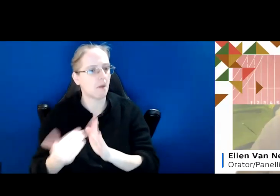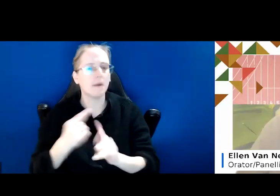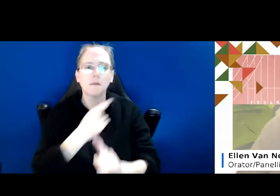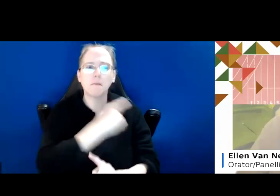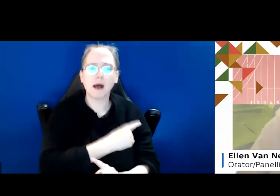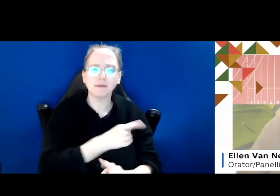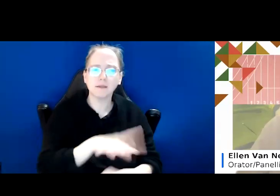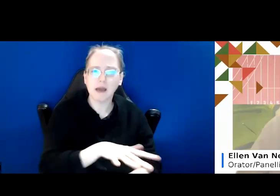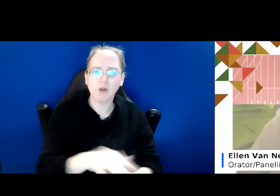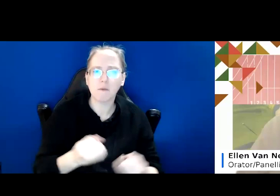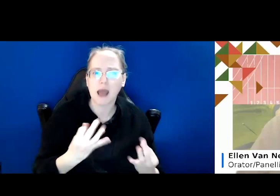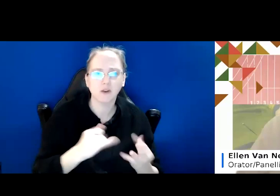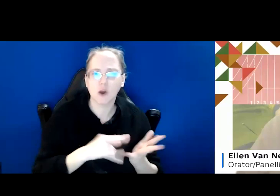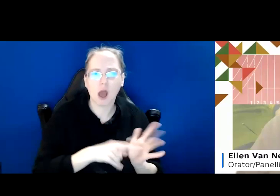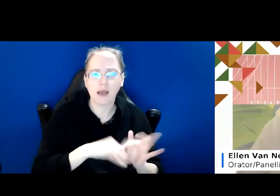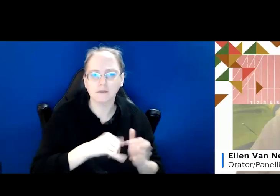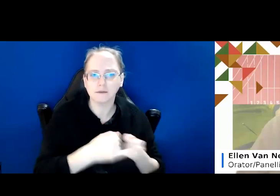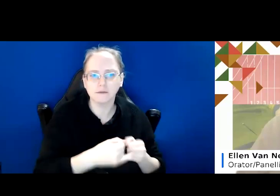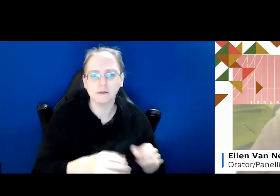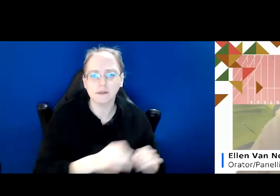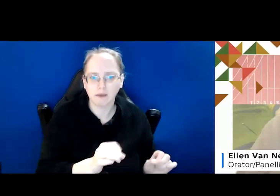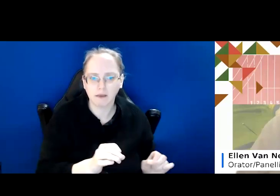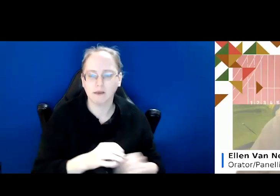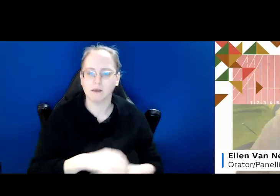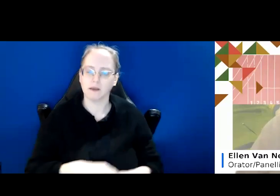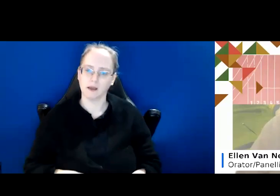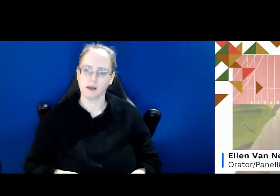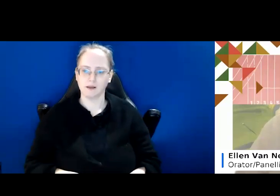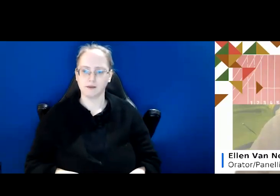There remains a firm injustice